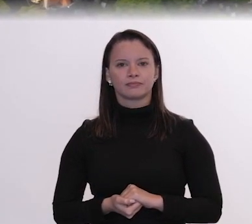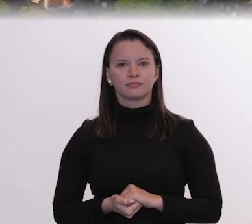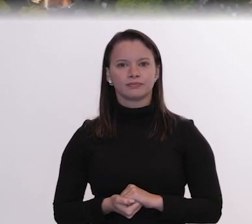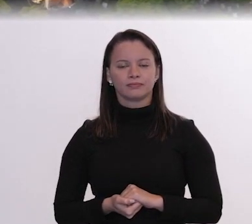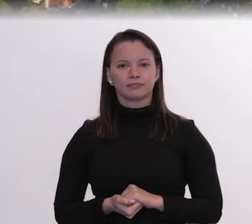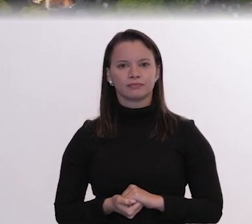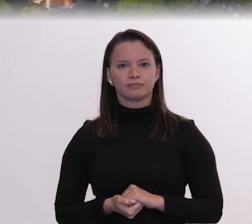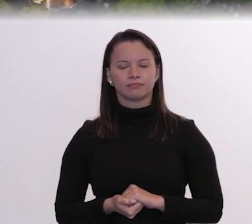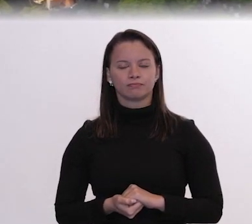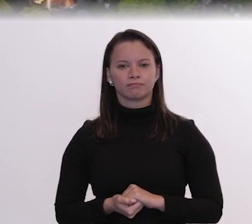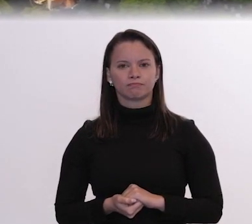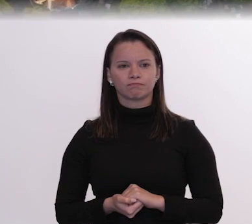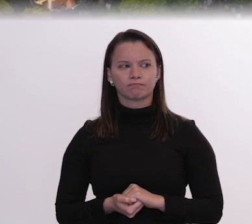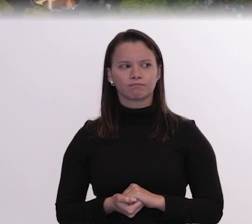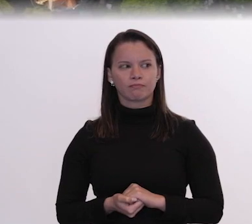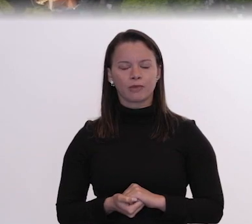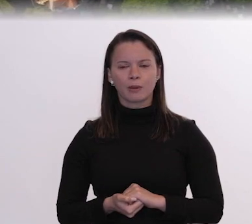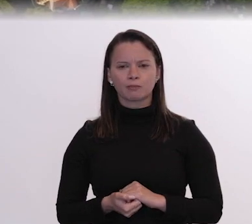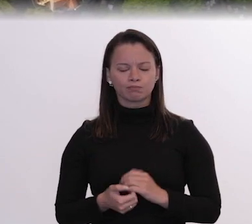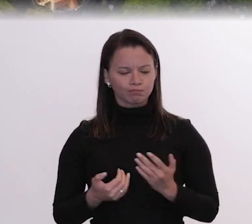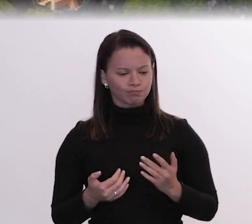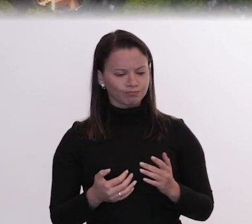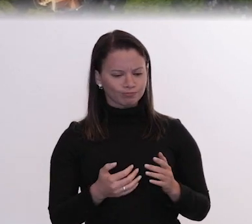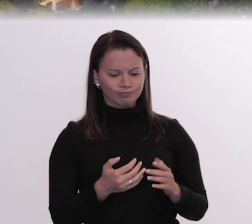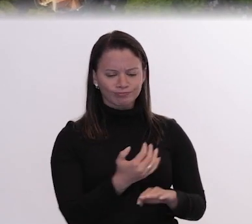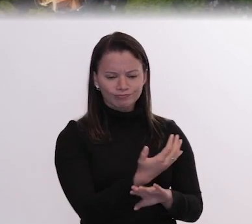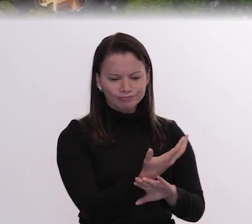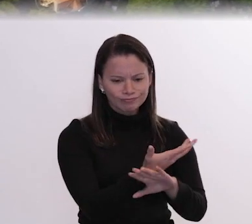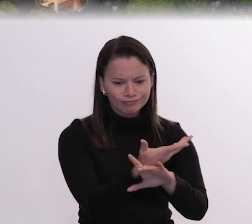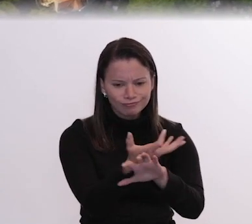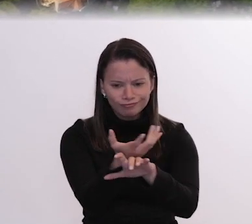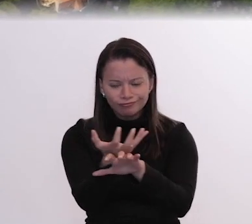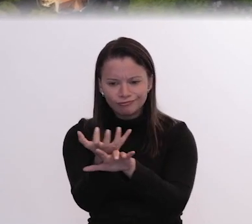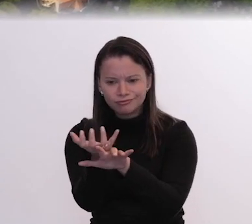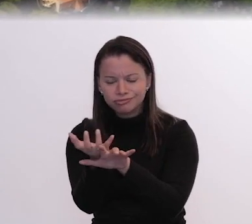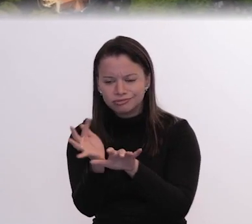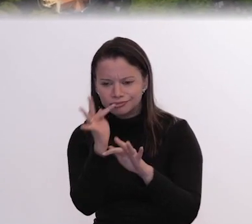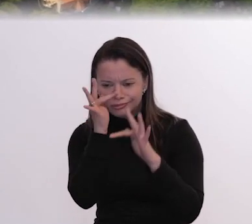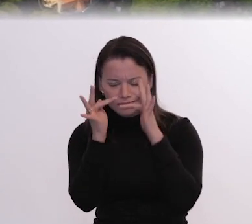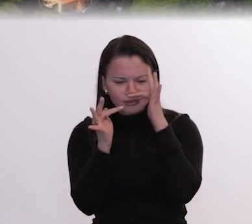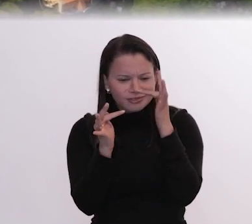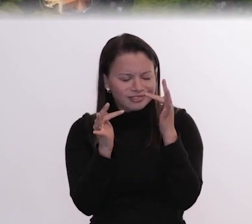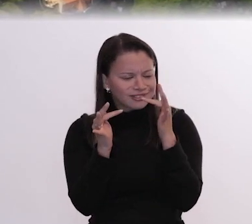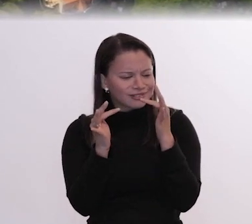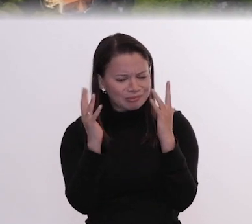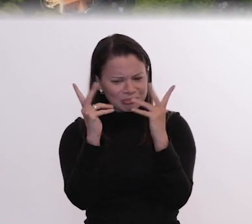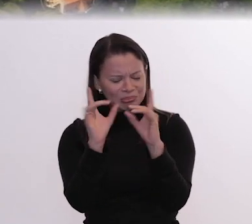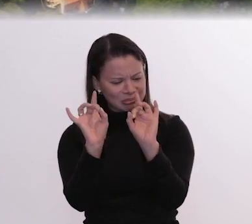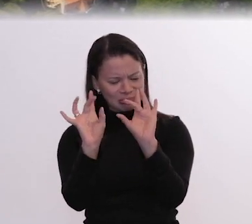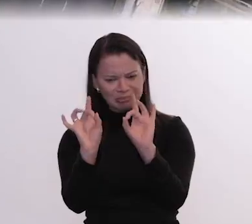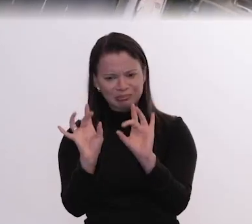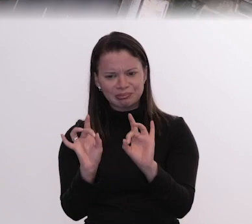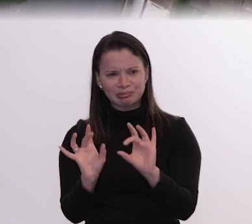Saldiva, this garden is mystical and it is located in a very special place for the city's history, right?